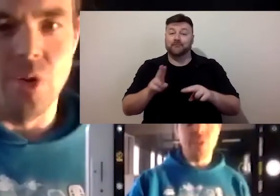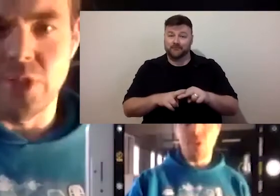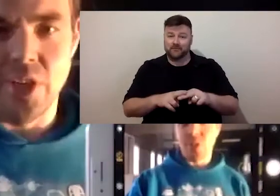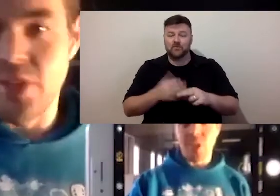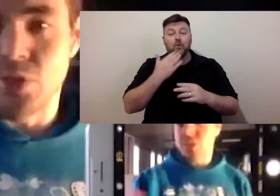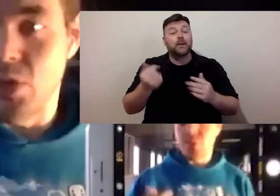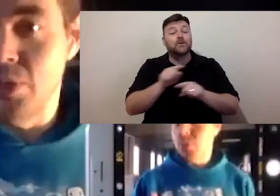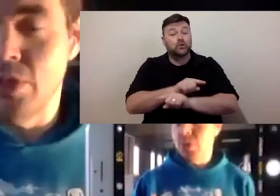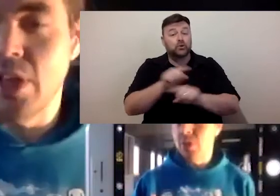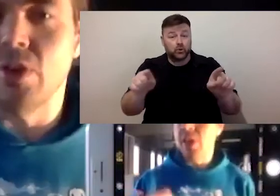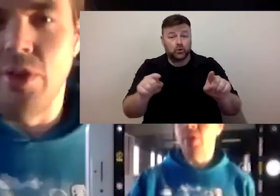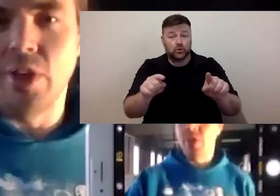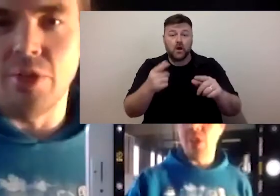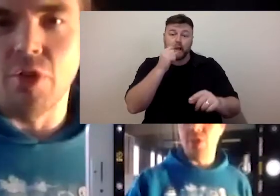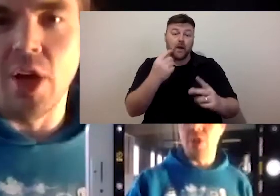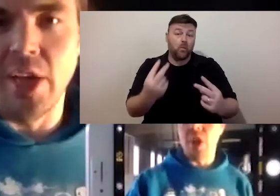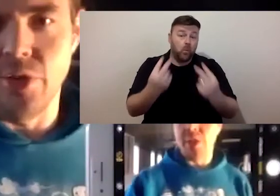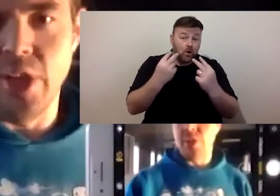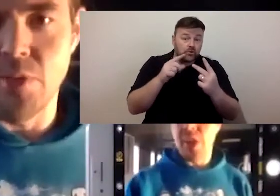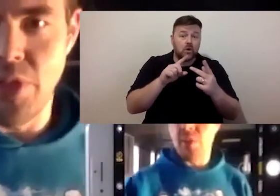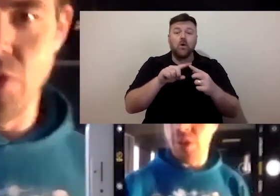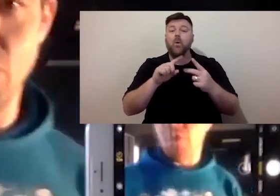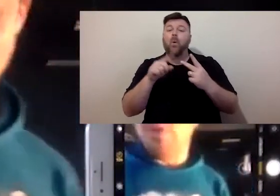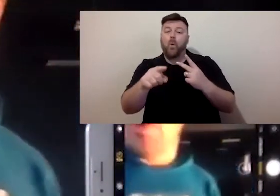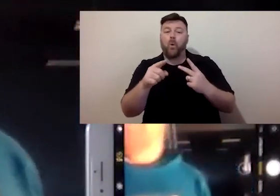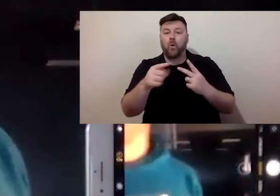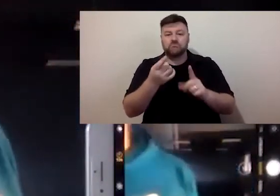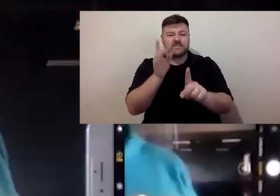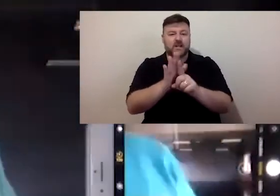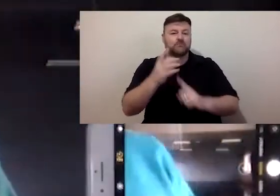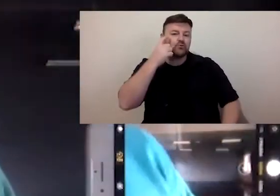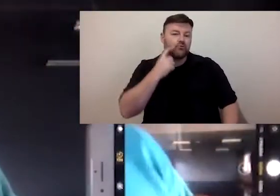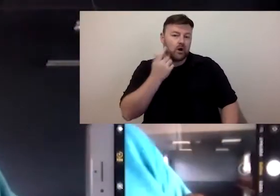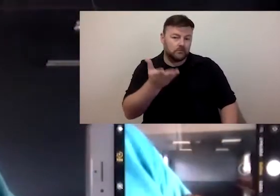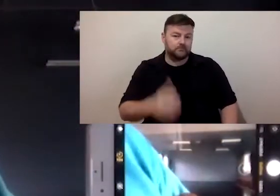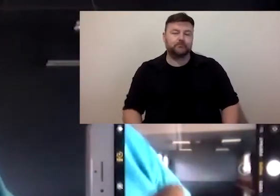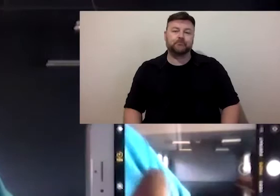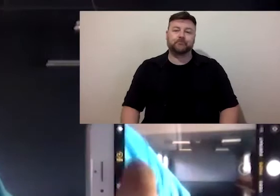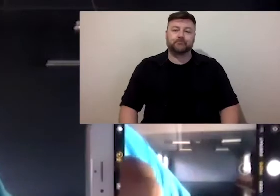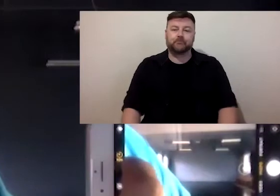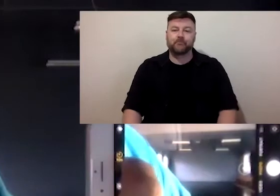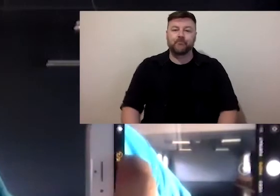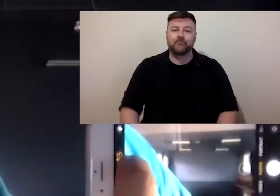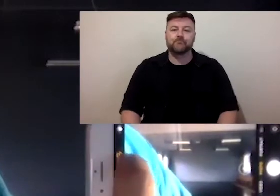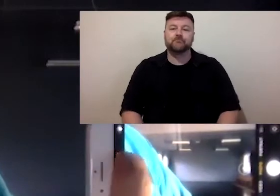You can also just watch me do that, or you can try and do that with your phone app. Once again, top left-hand corner on my